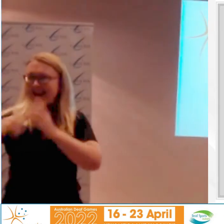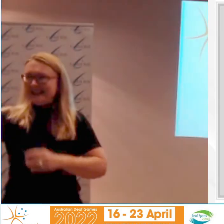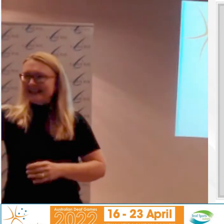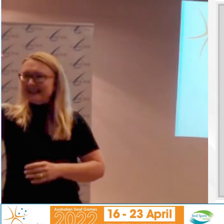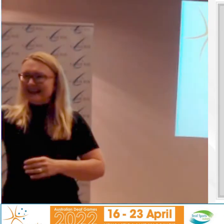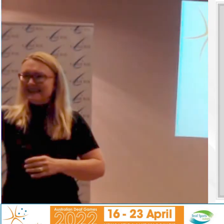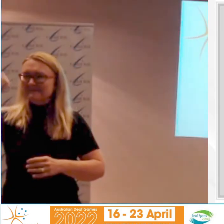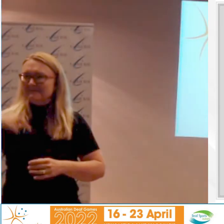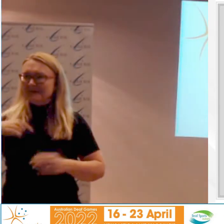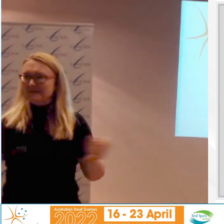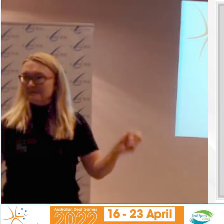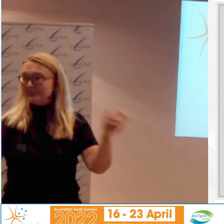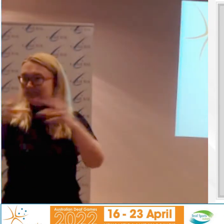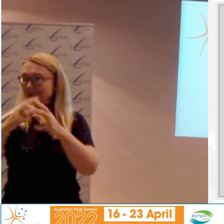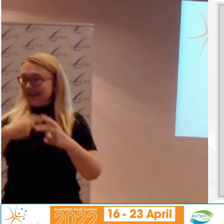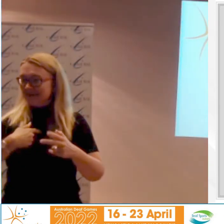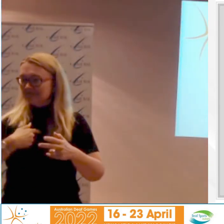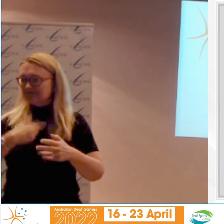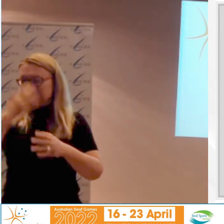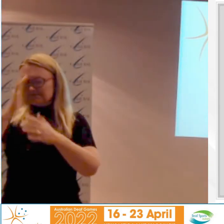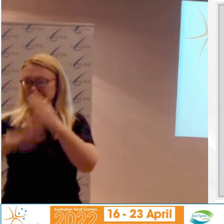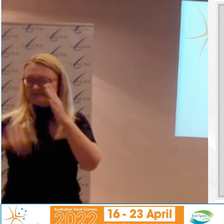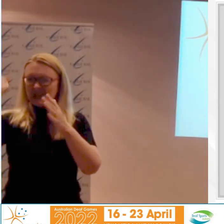my name's Jitka and this is my sign name like this i'm from Sydney